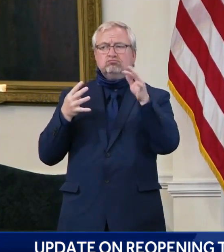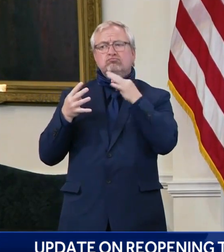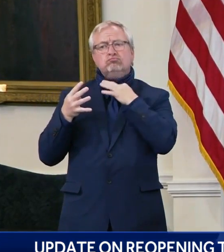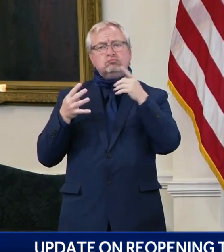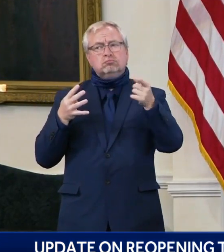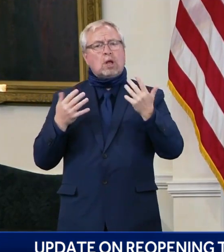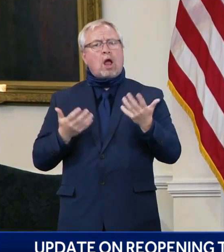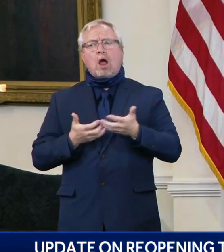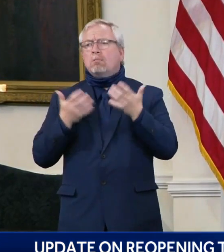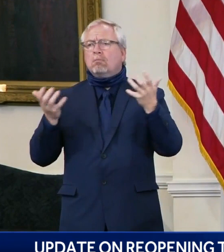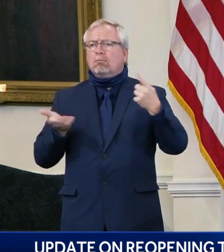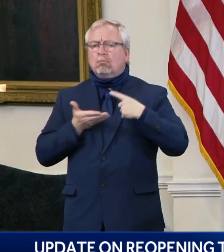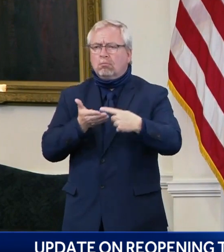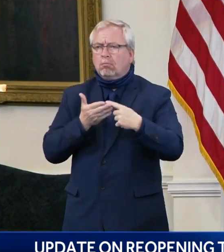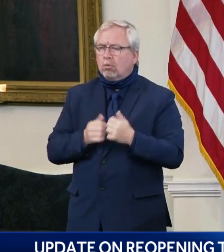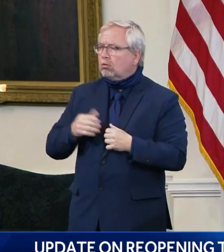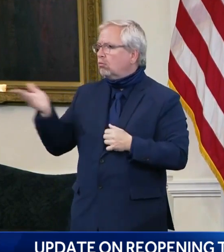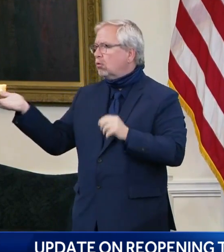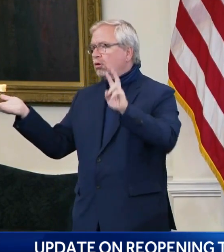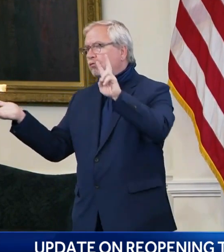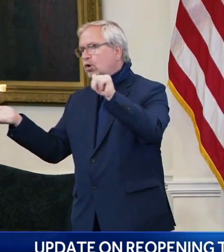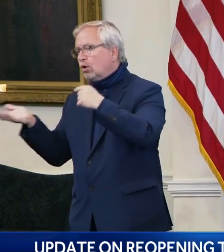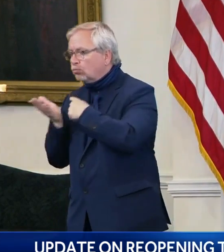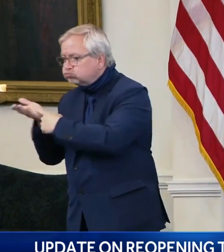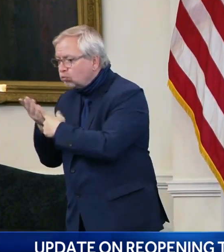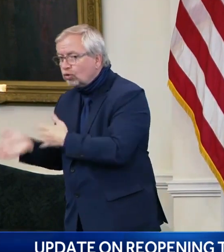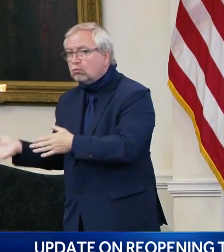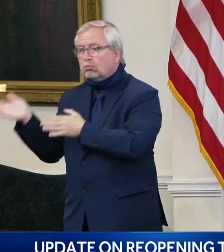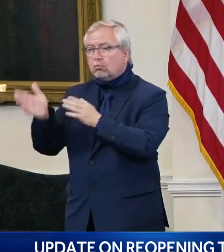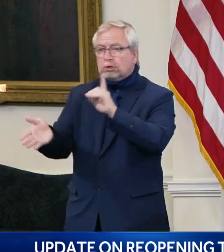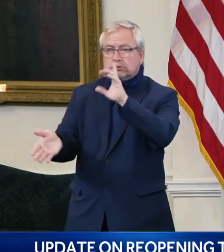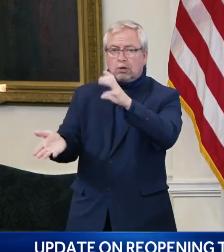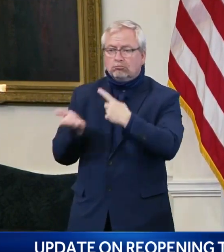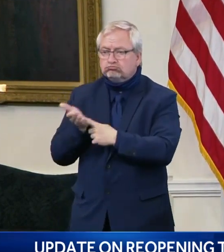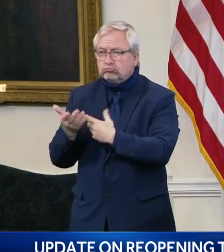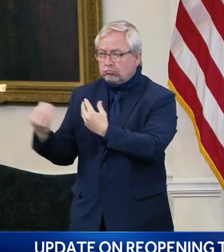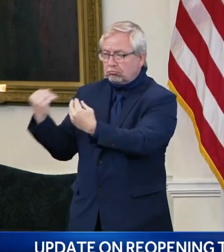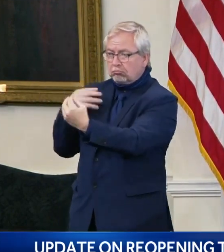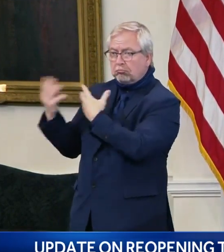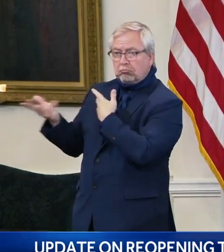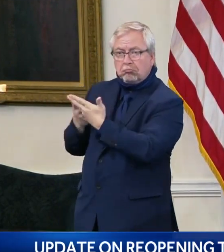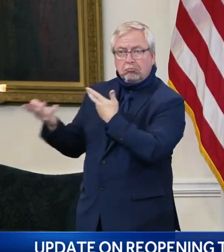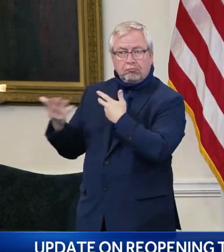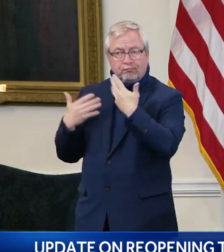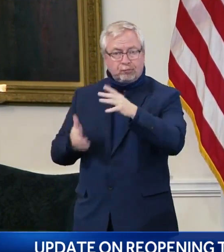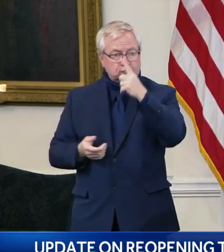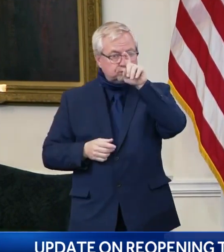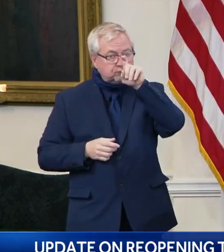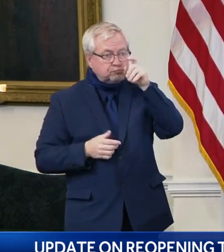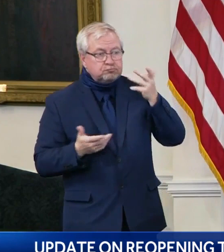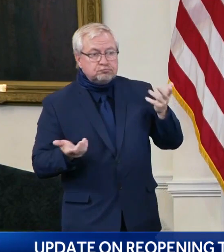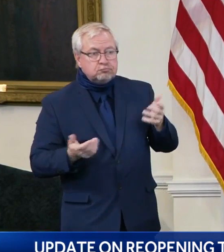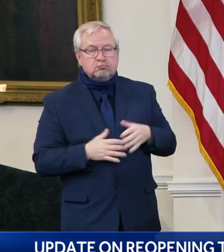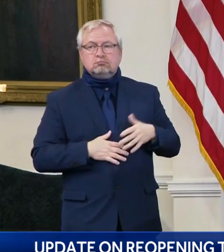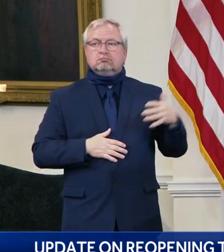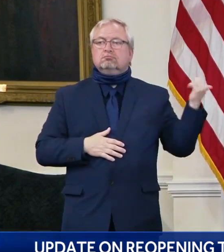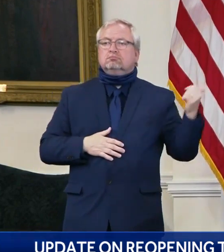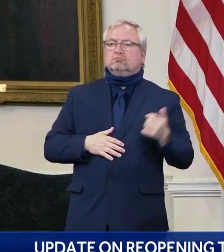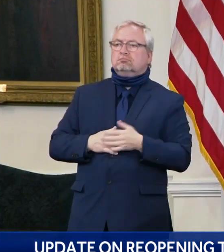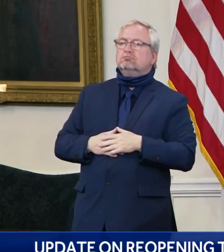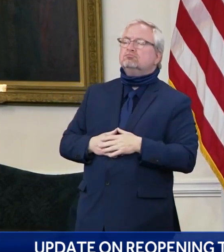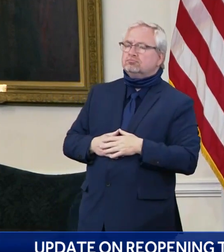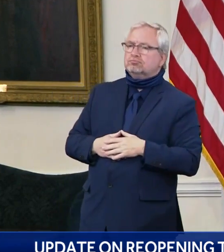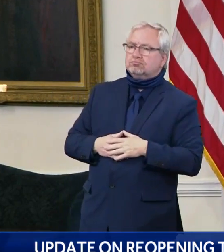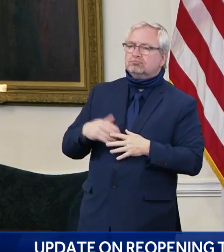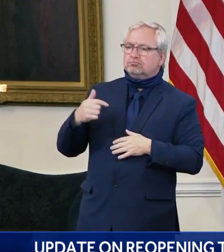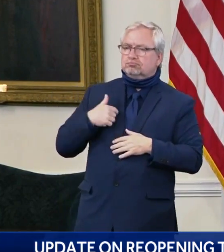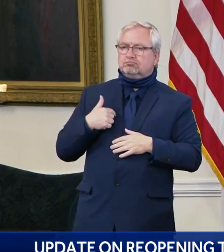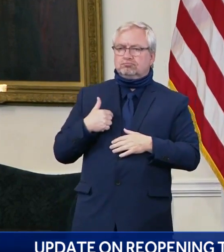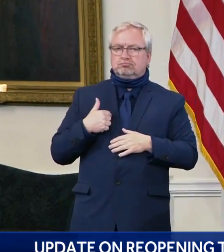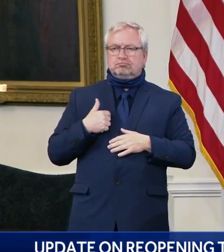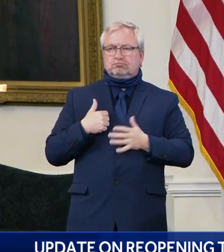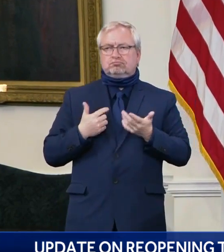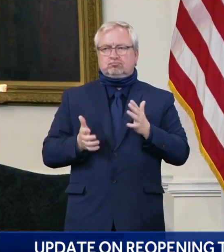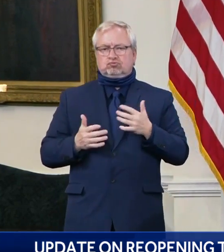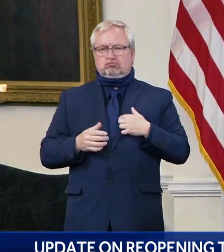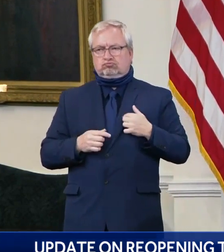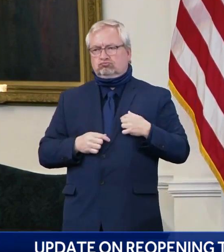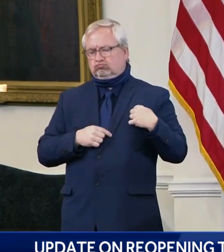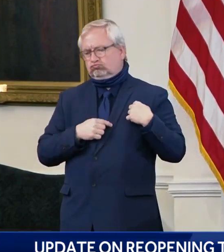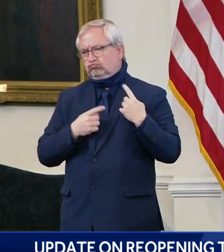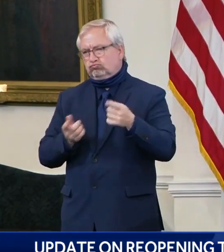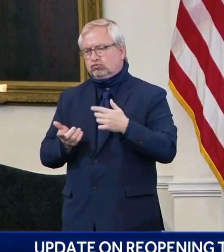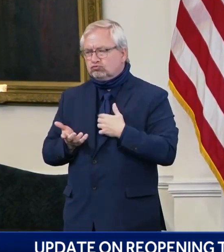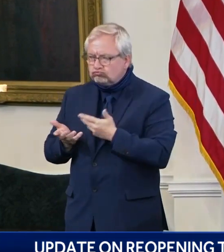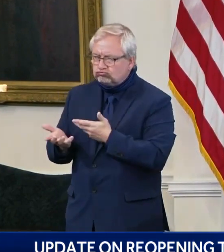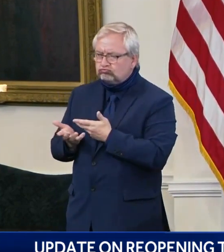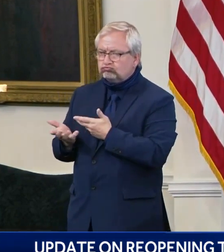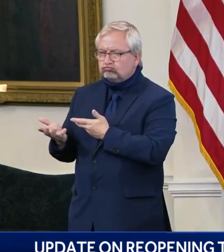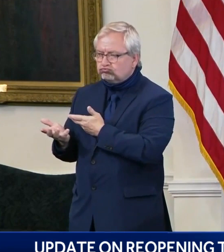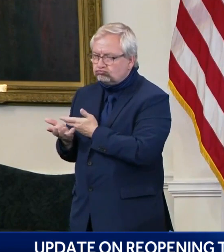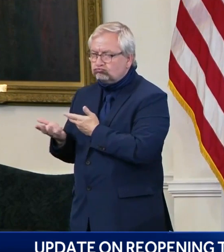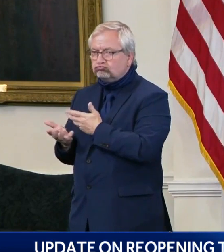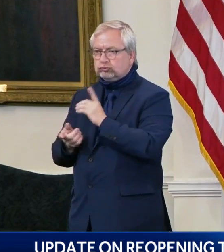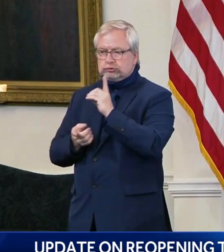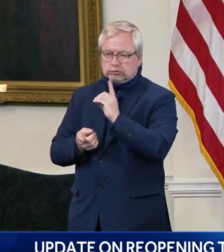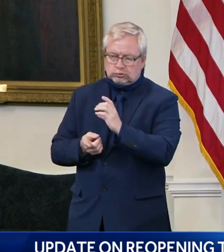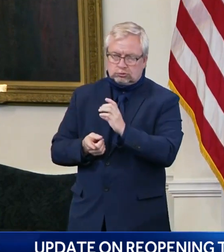CAN YOU TELL US HOW MUCH TALKS WITH YOUR -- OFFICIALS PLAYED ANY ROLE IN WHAT YOU ARE ANNOUNCING HERE TODAY?